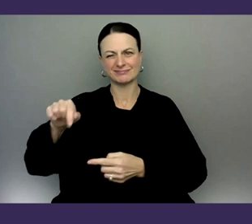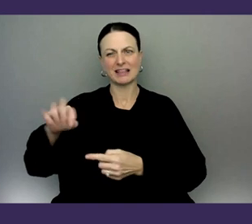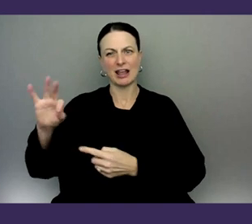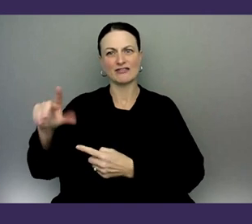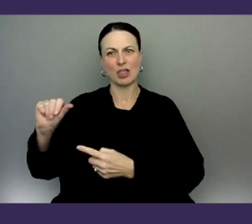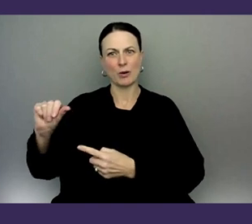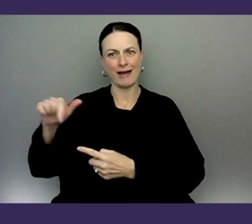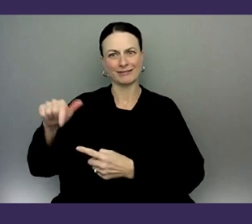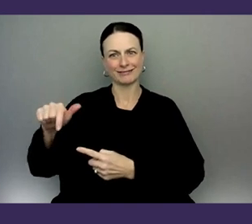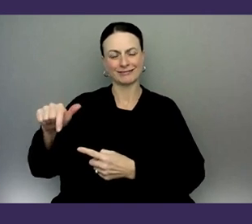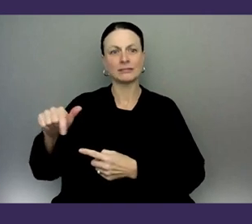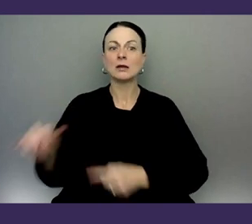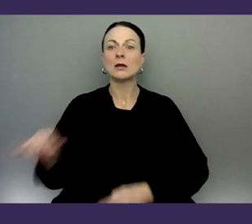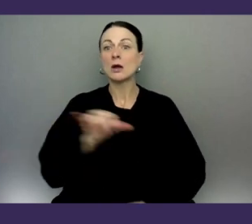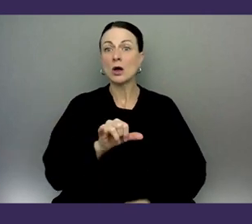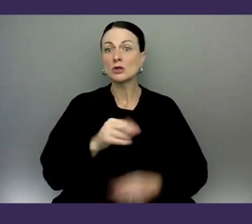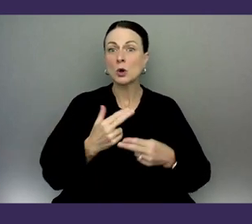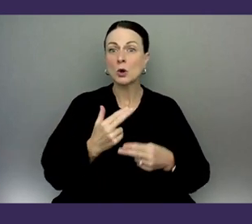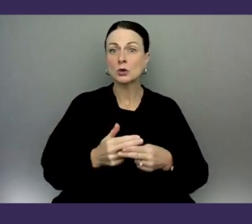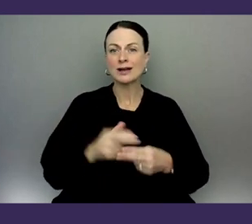also called SDM.